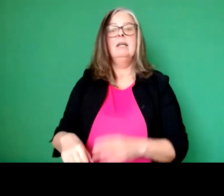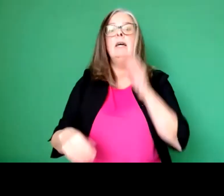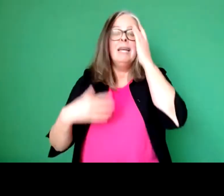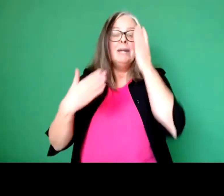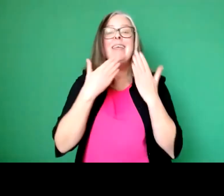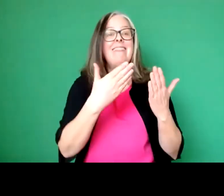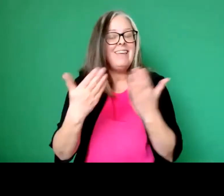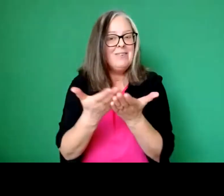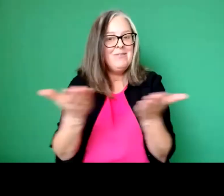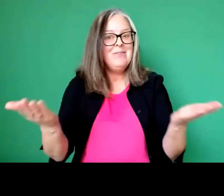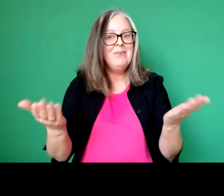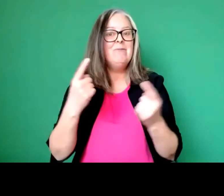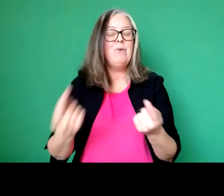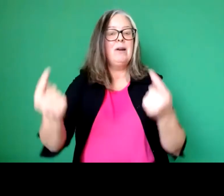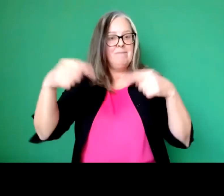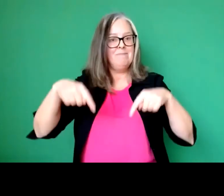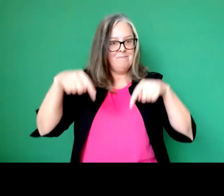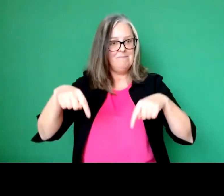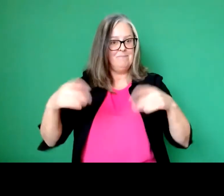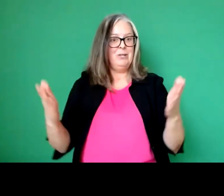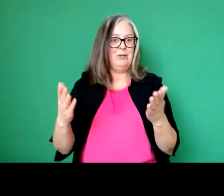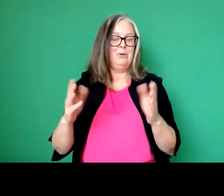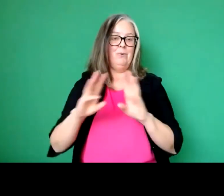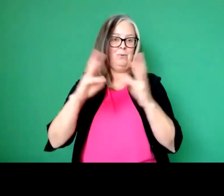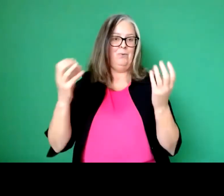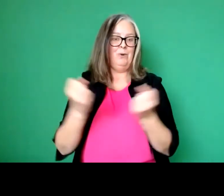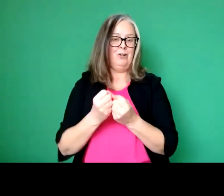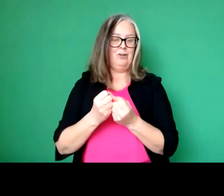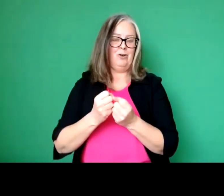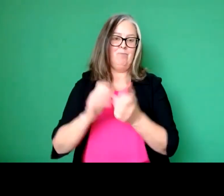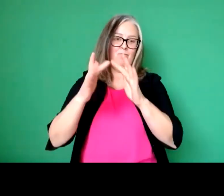uh who have tuned into this webinar and i also want to say many thanks to